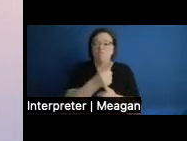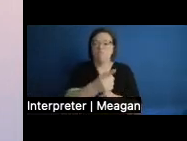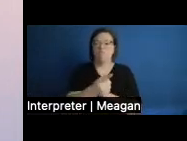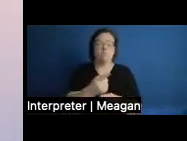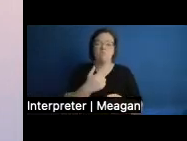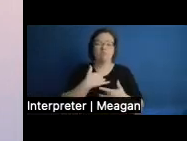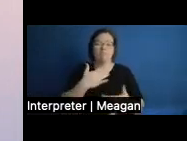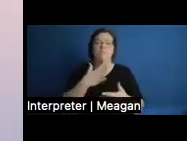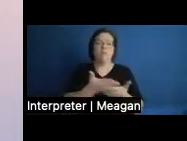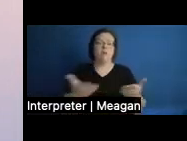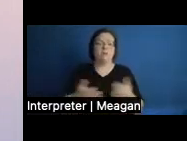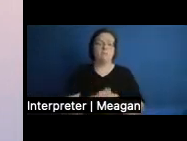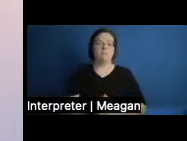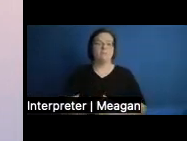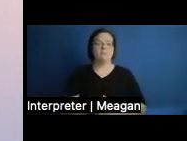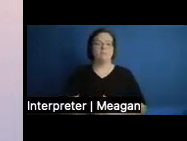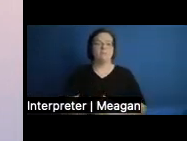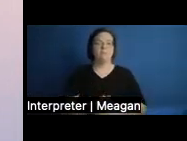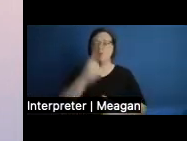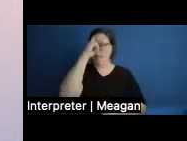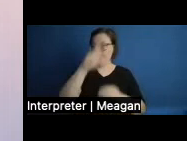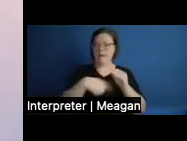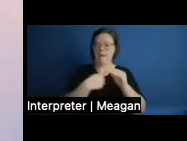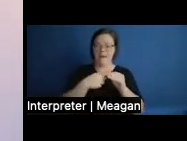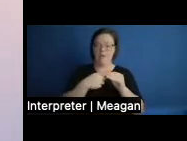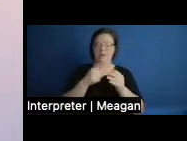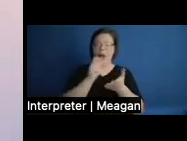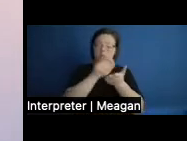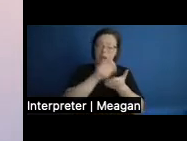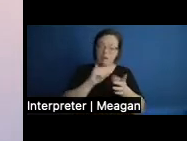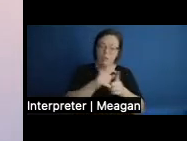And when, when I think about it, and even right “farm-truck” I have such a specific